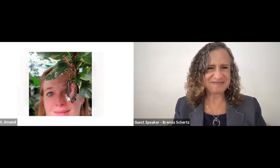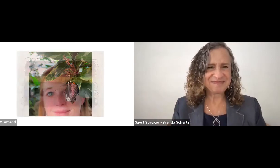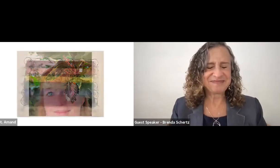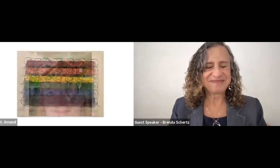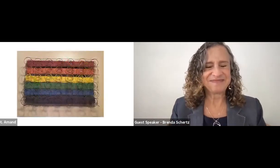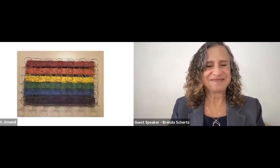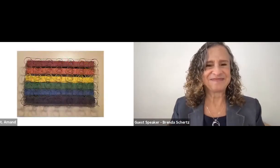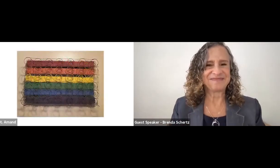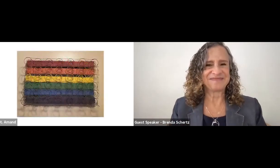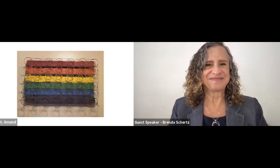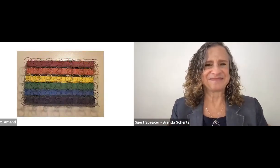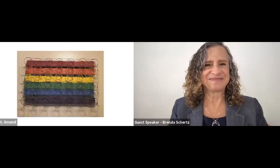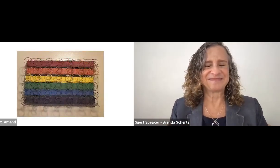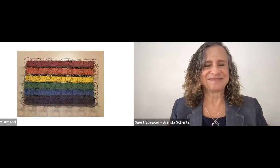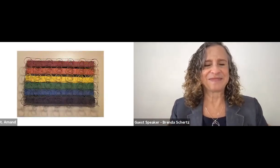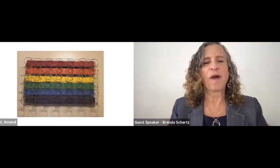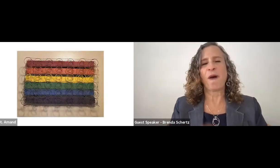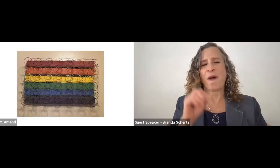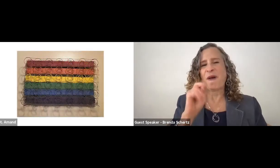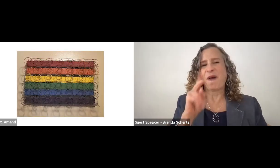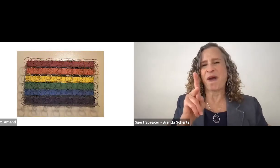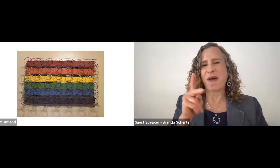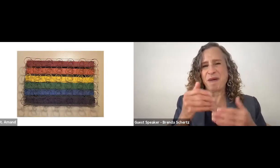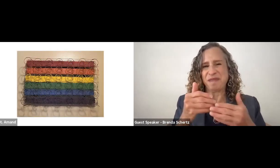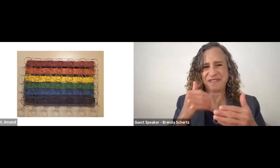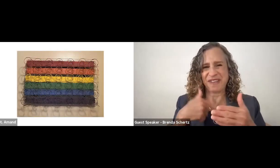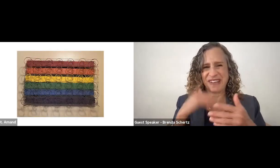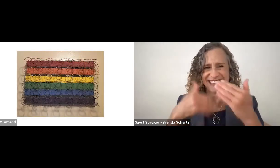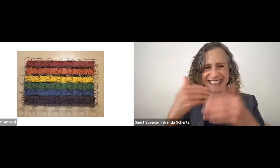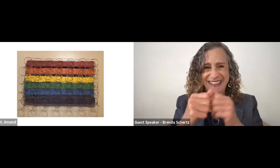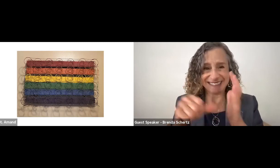I want to show you some of his artwork, other artwork.